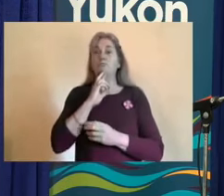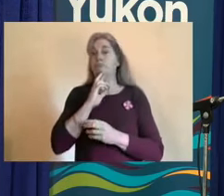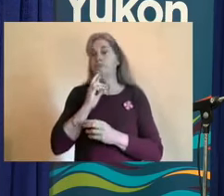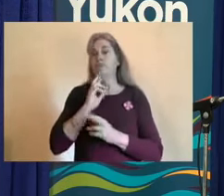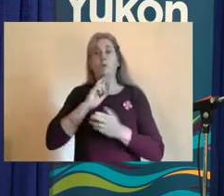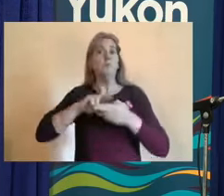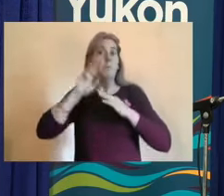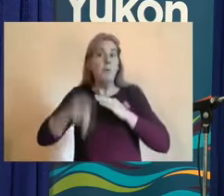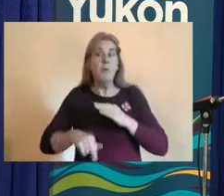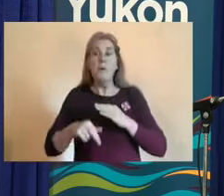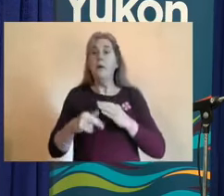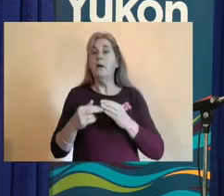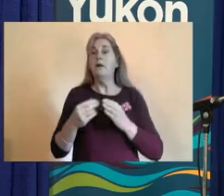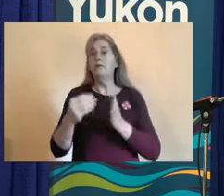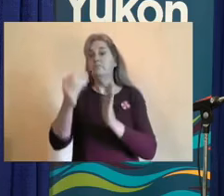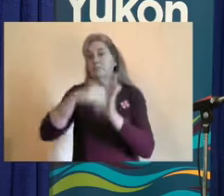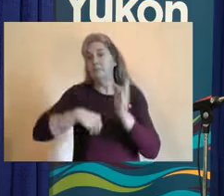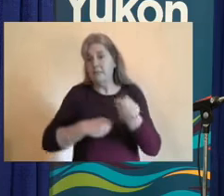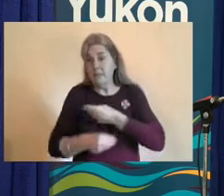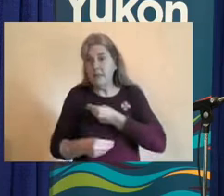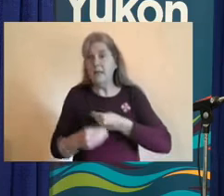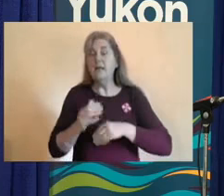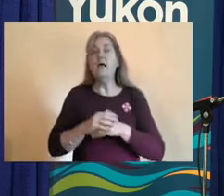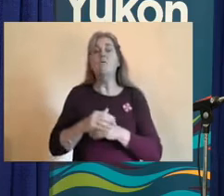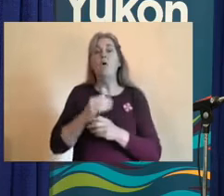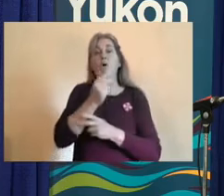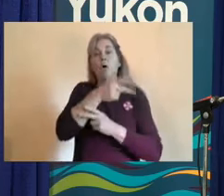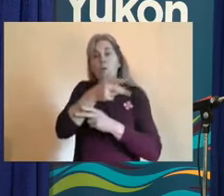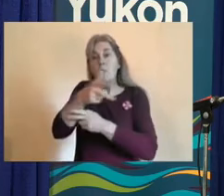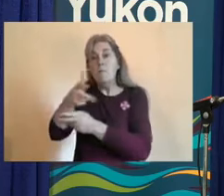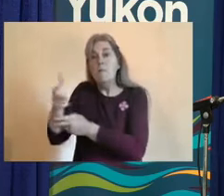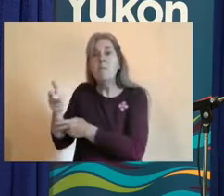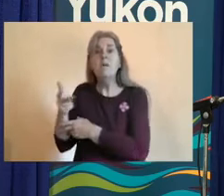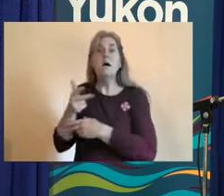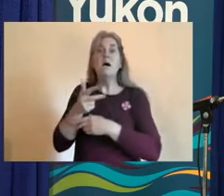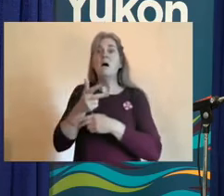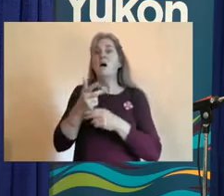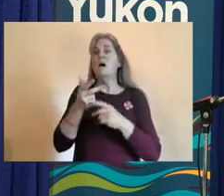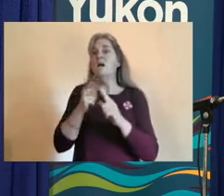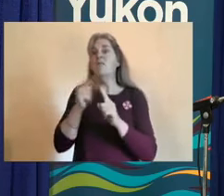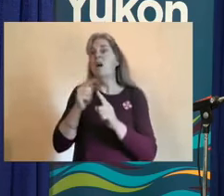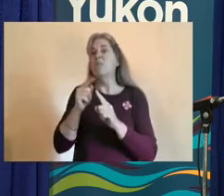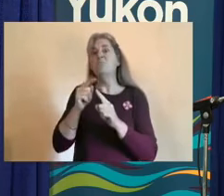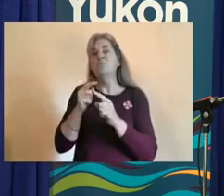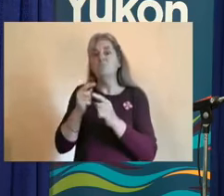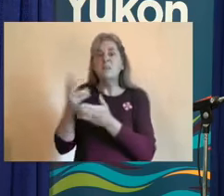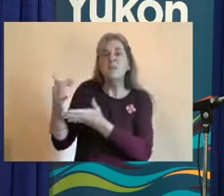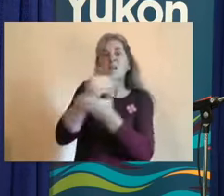Or maybe a multimedia presentation Document, for the perspectives of Yukon use, or